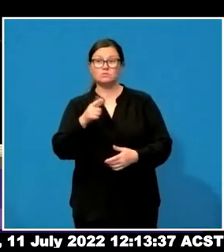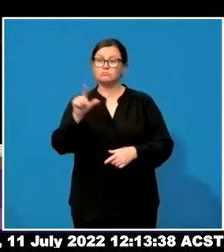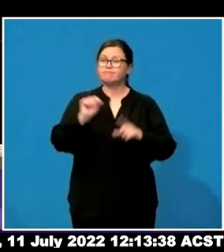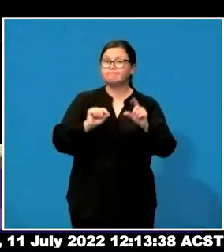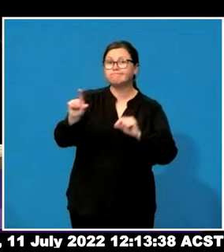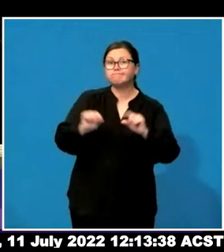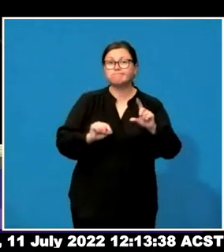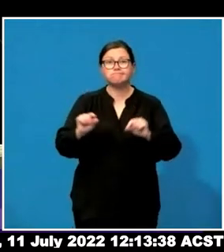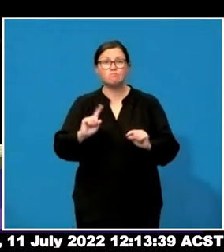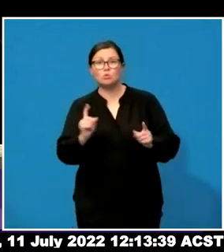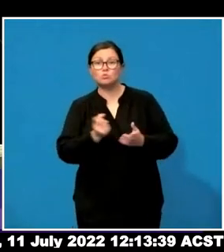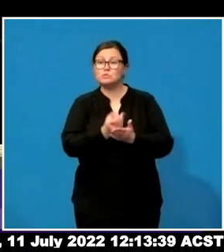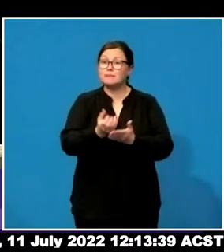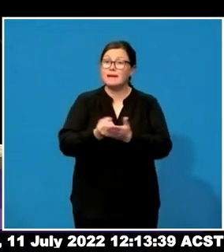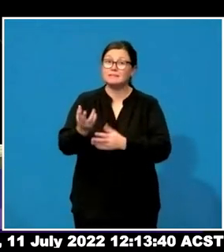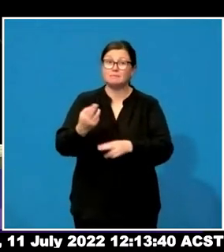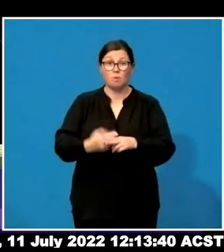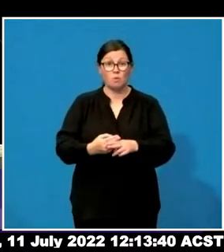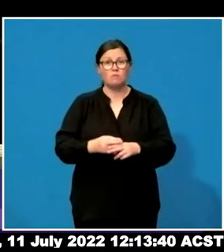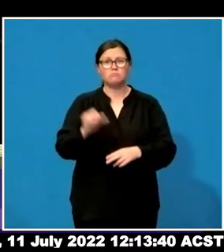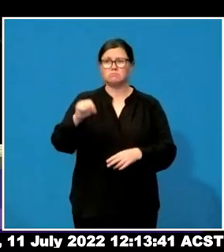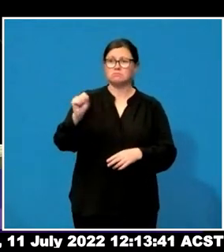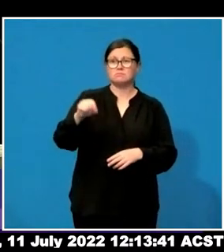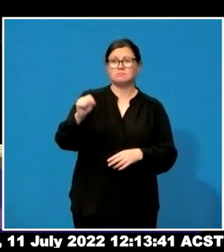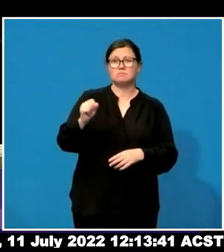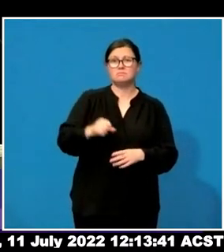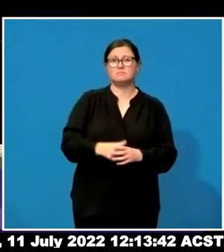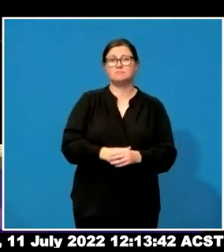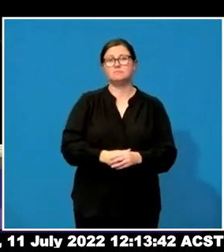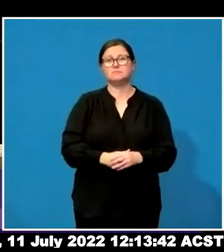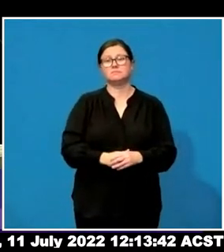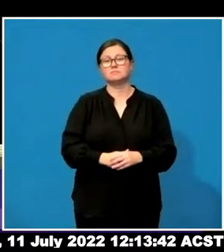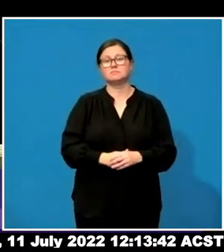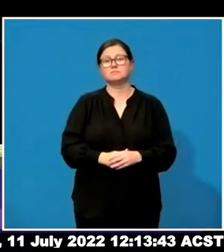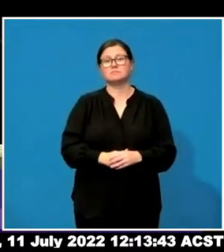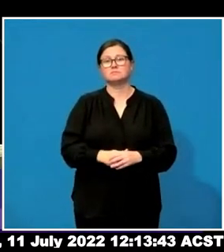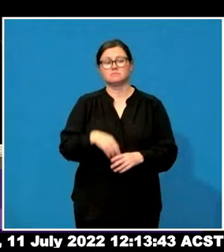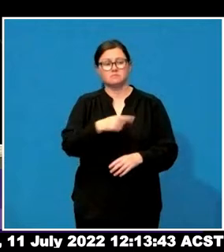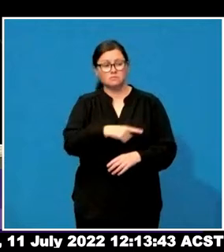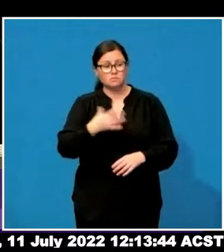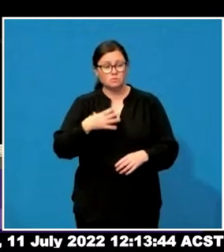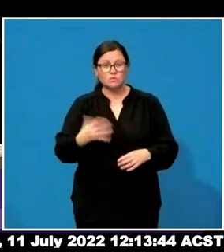Yeah. MS TARRAGO: And for things like a wheelchair. Yeah. MS TARRAGO: A motor scooter. DAISY: Yep.